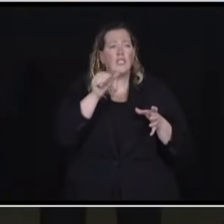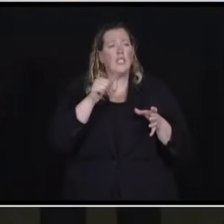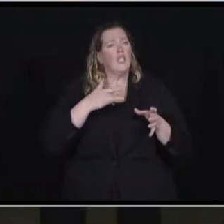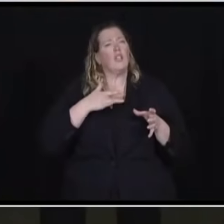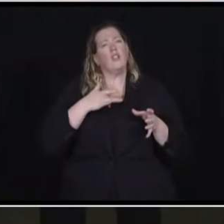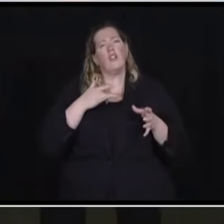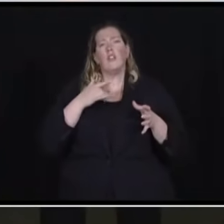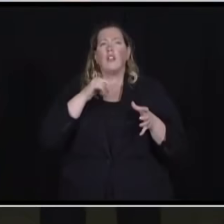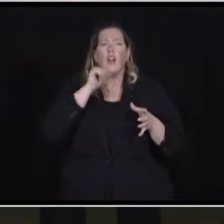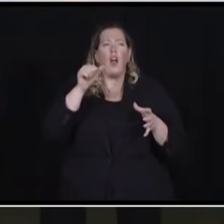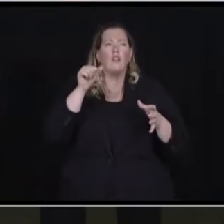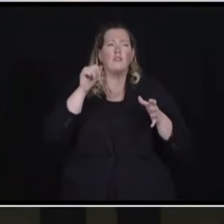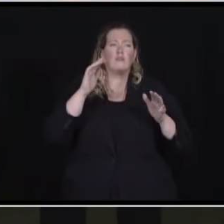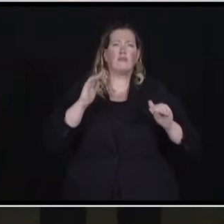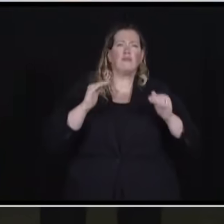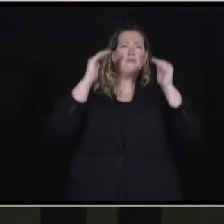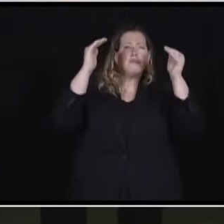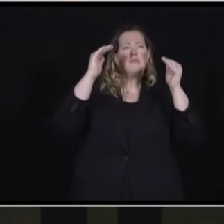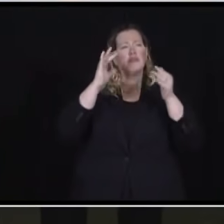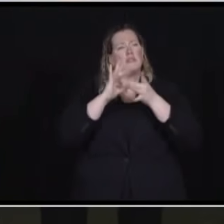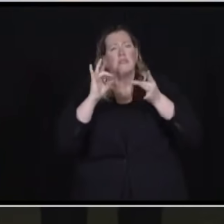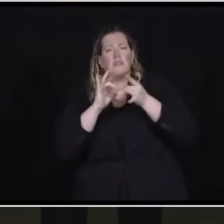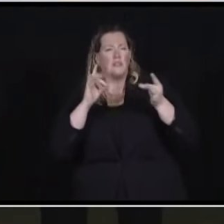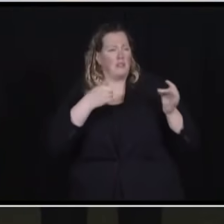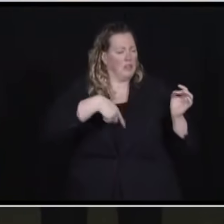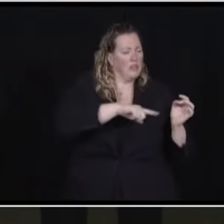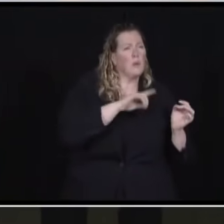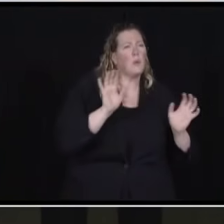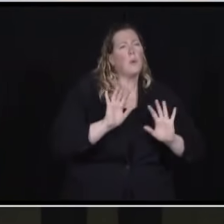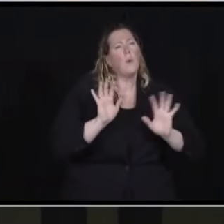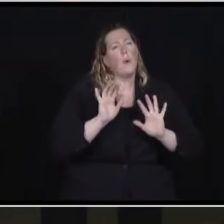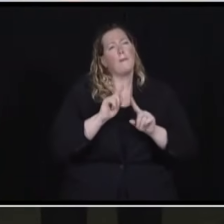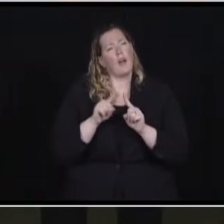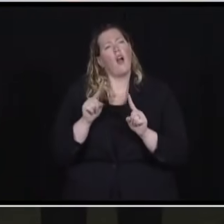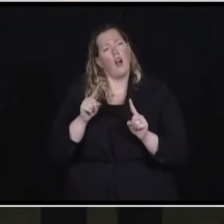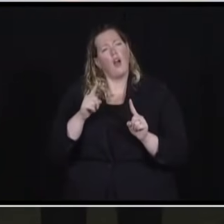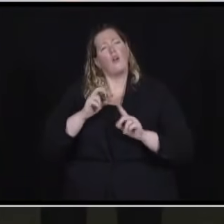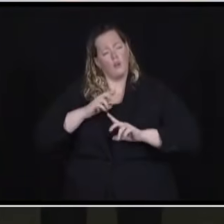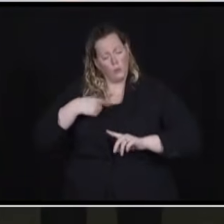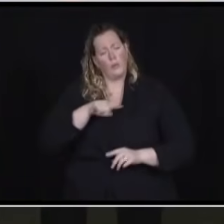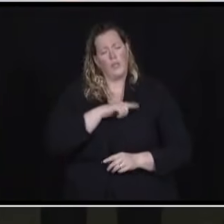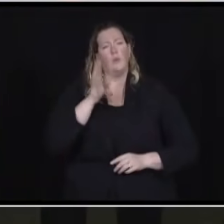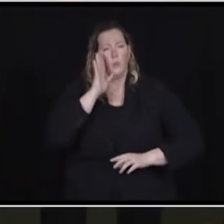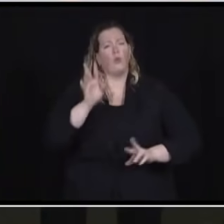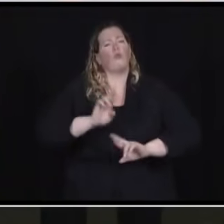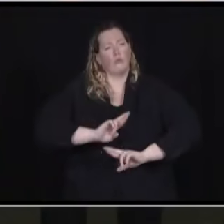that, and the military we operated all of our lives with the unknown and so what we do is